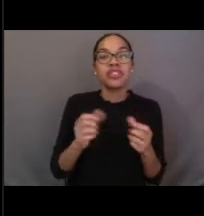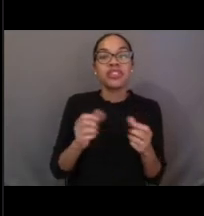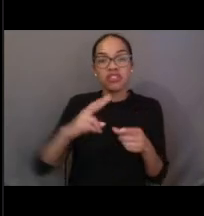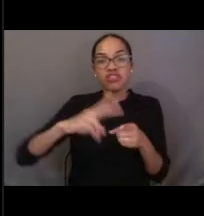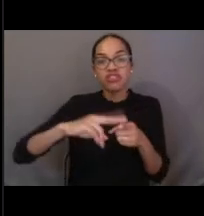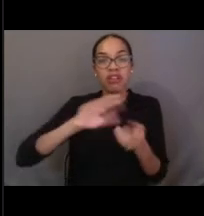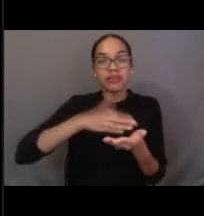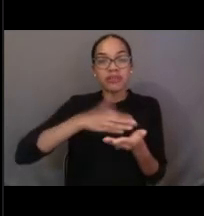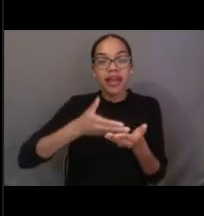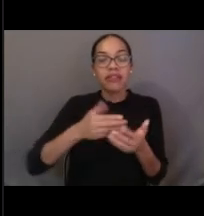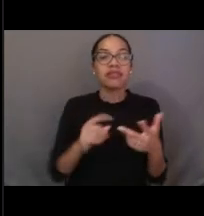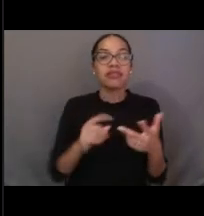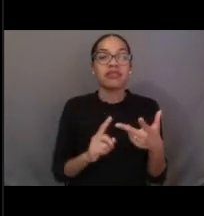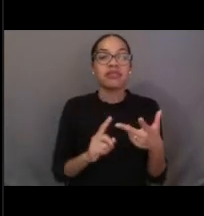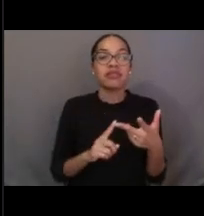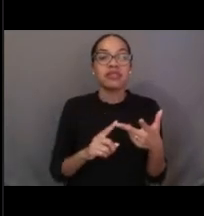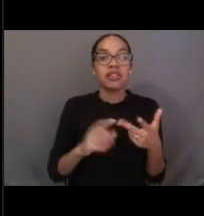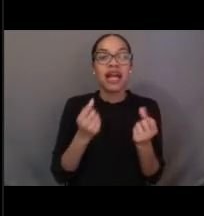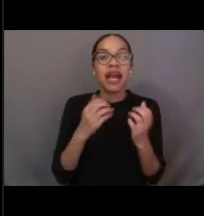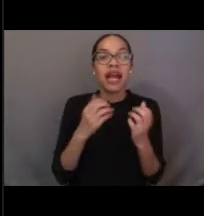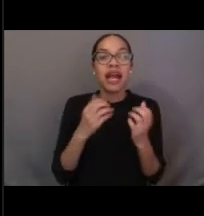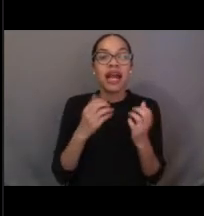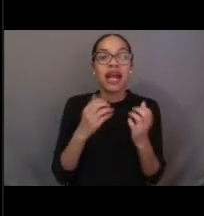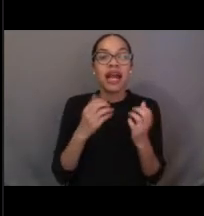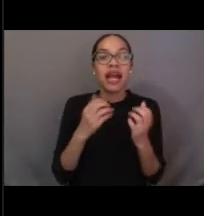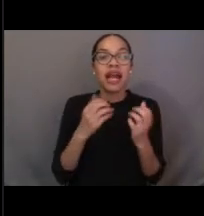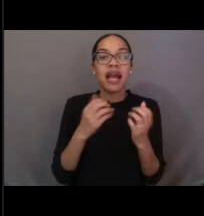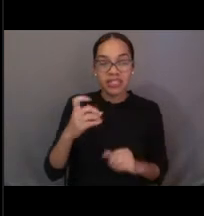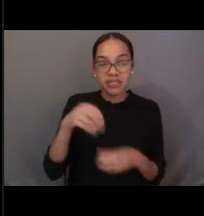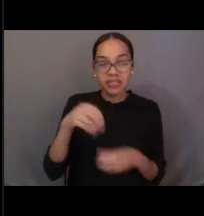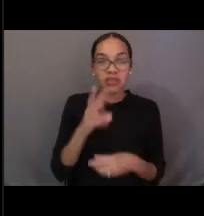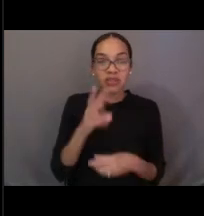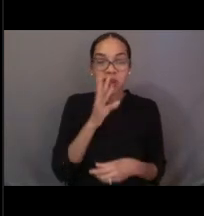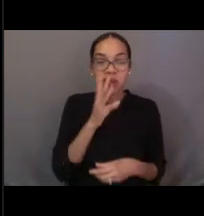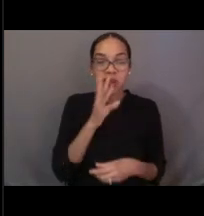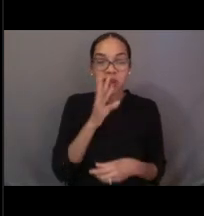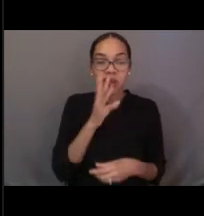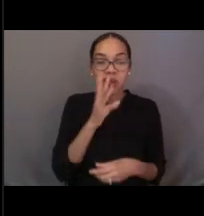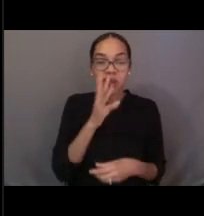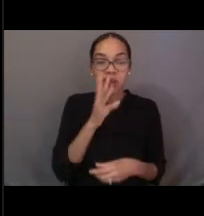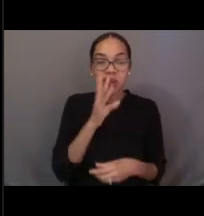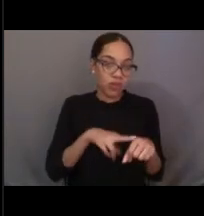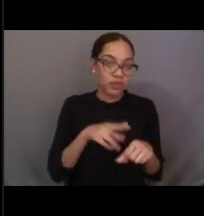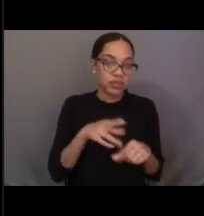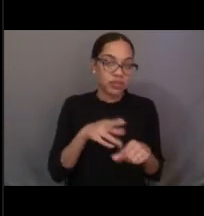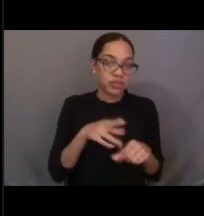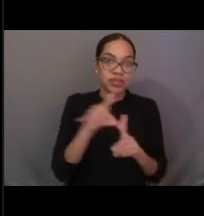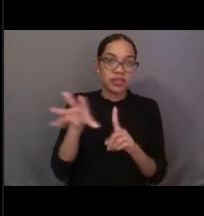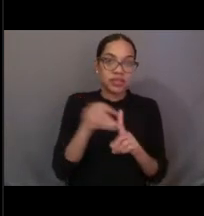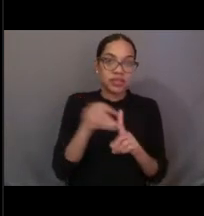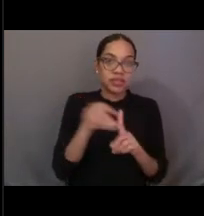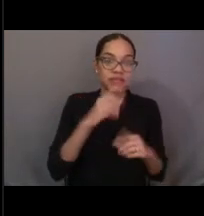It tells me how much oxygen is in the water, which of course plants and animals need. It tells me actually how much chlorophyll,